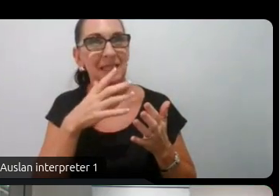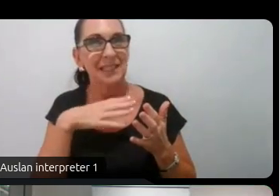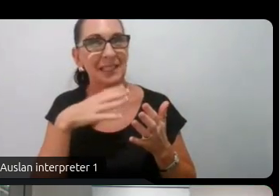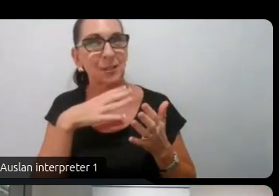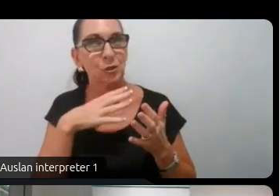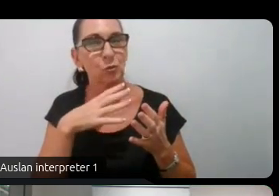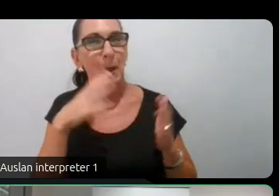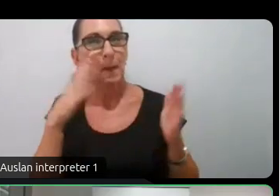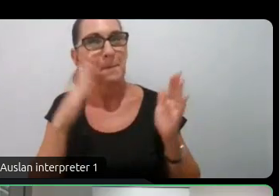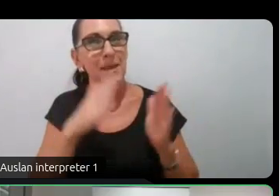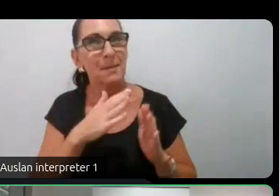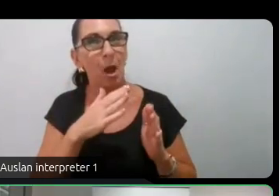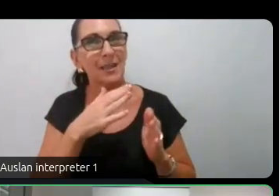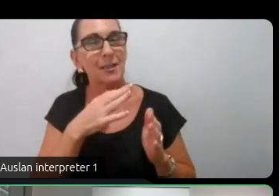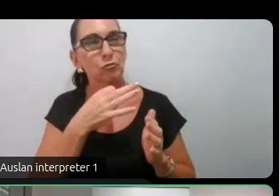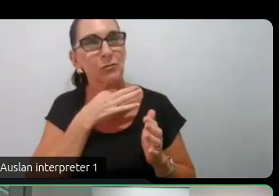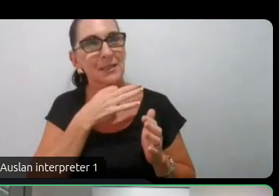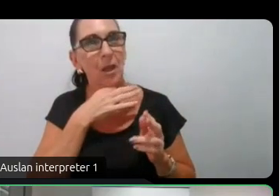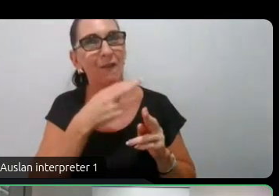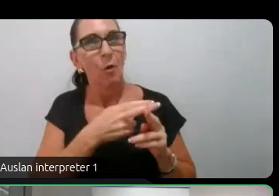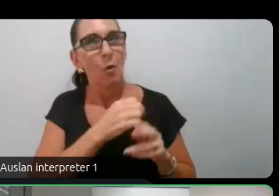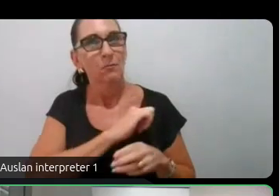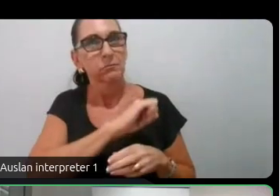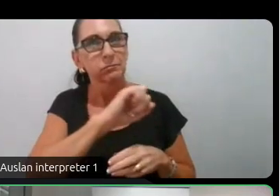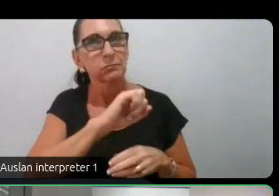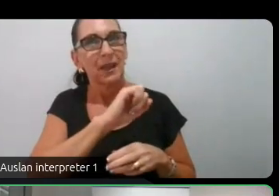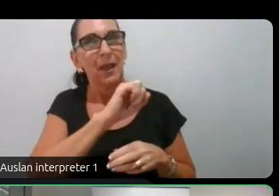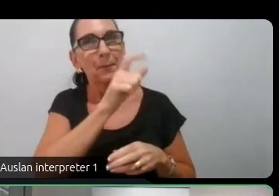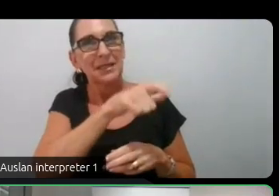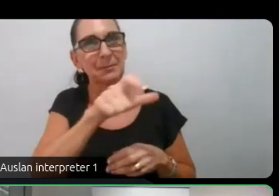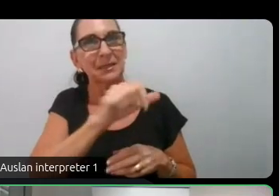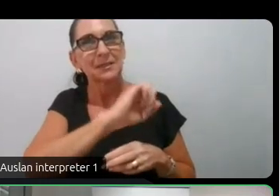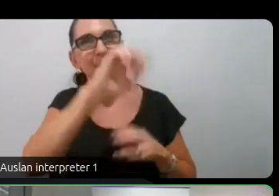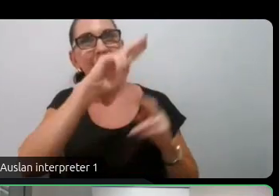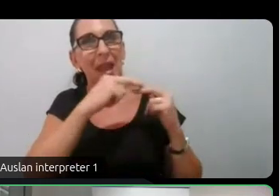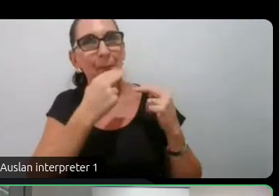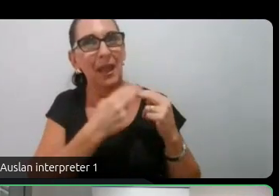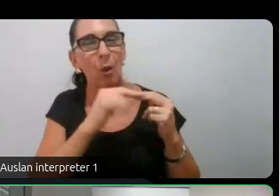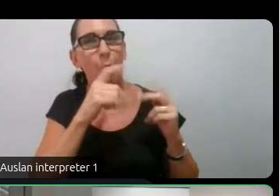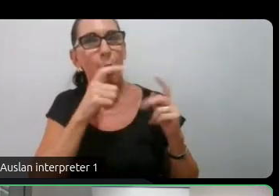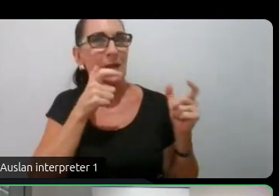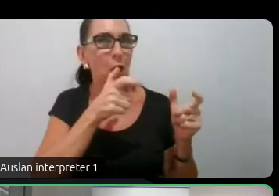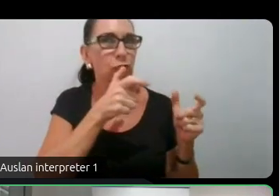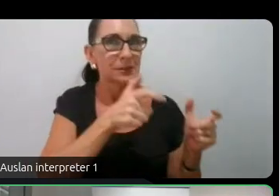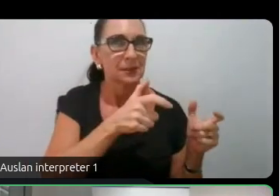of um the participants family carers and others. Um so that is an aspect where it's important to